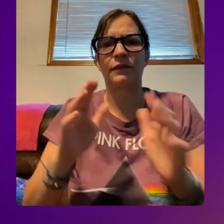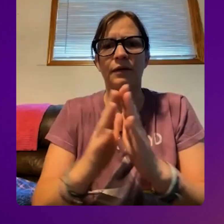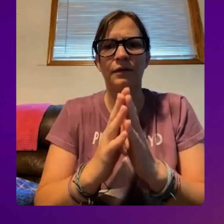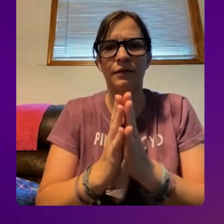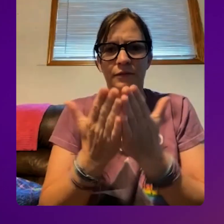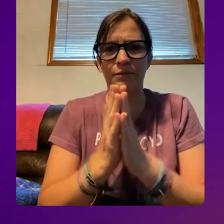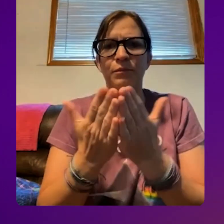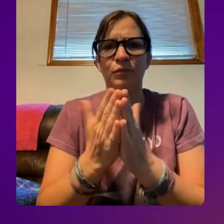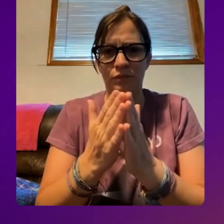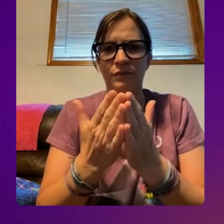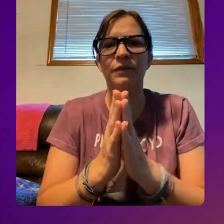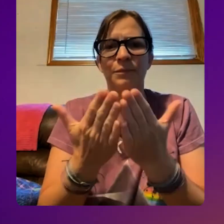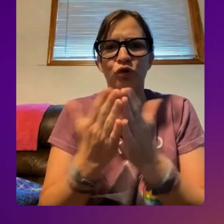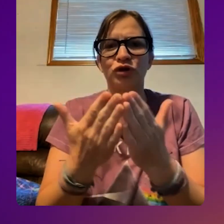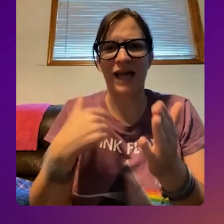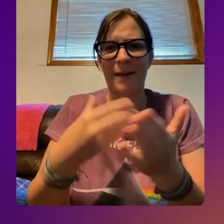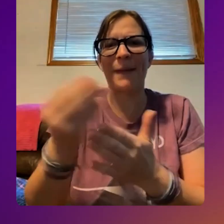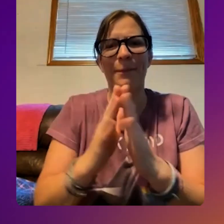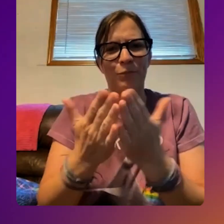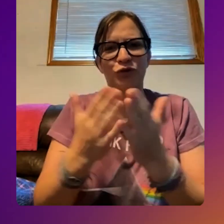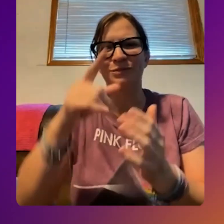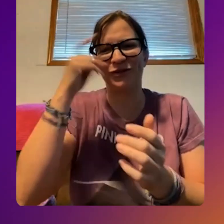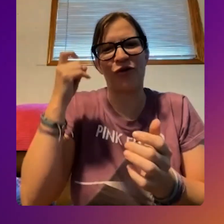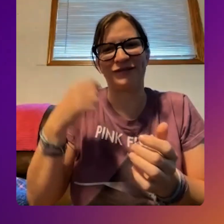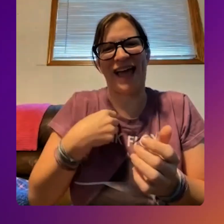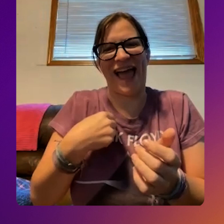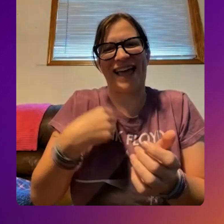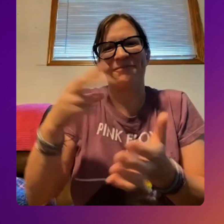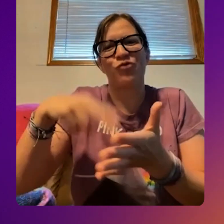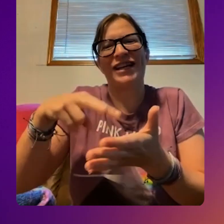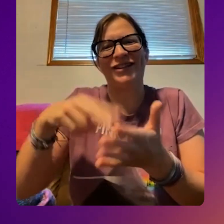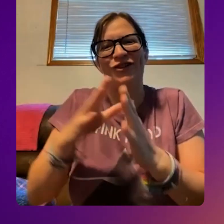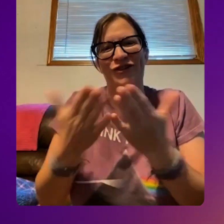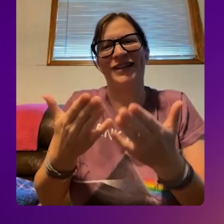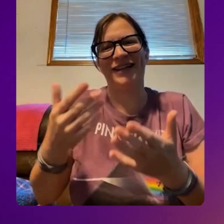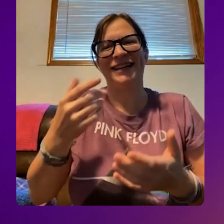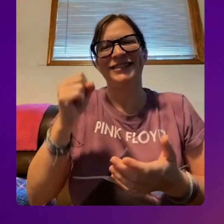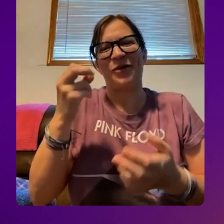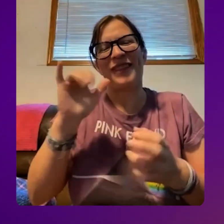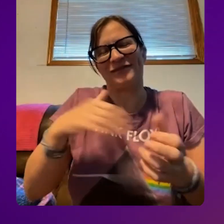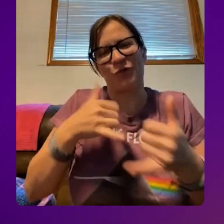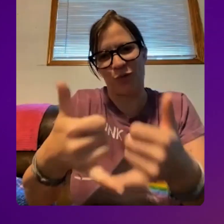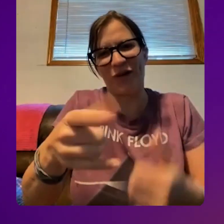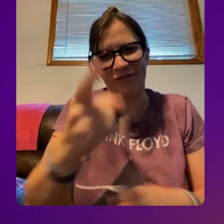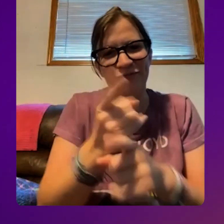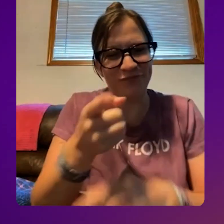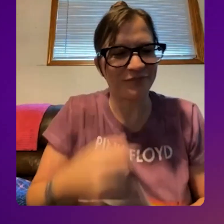I use the reward points to purchase books through Amazon. I'm a bit of a reader, so that's my reward to myself.